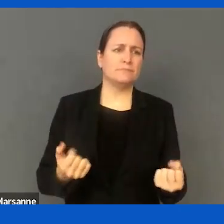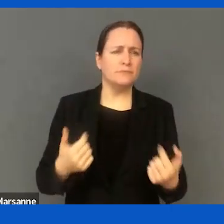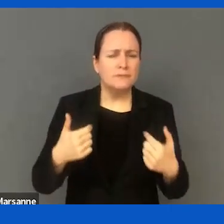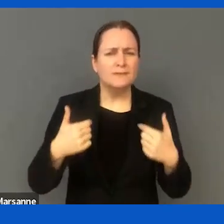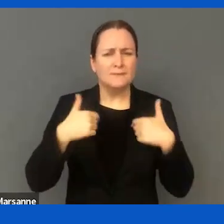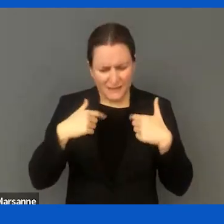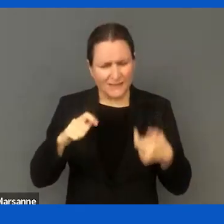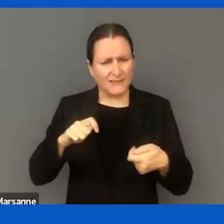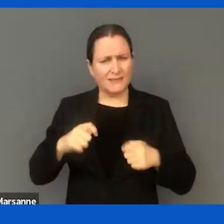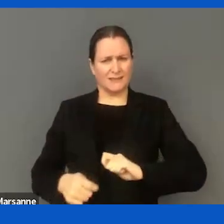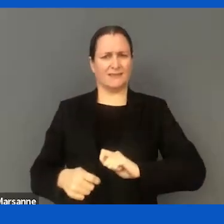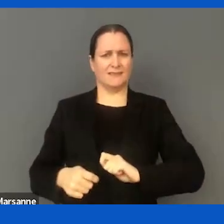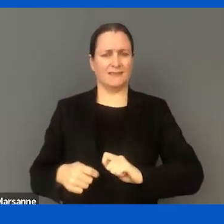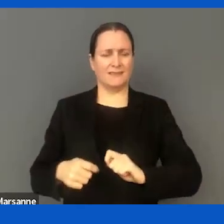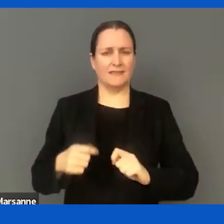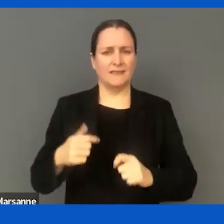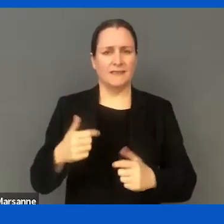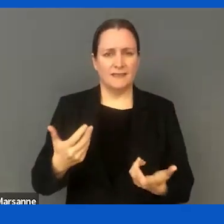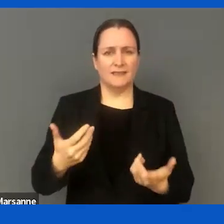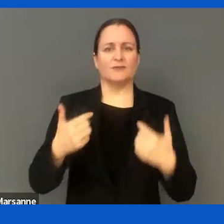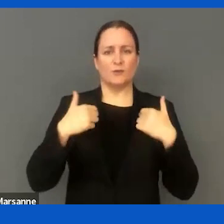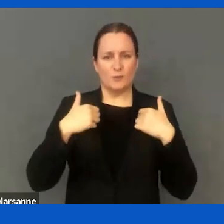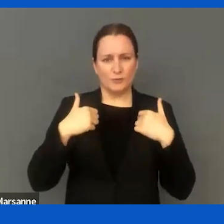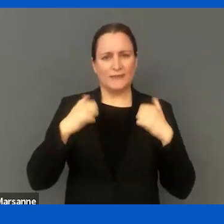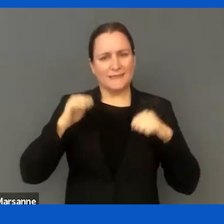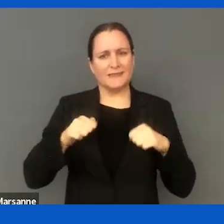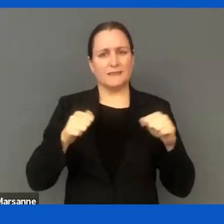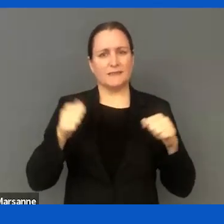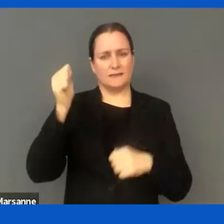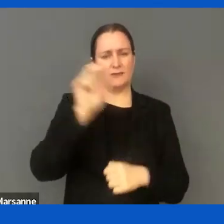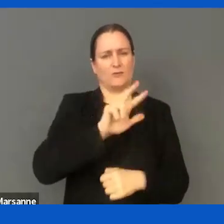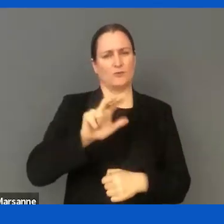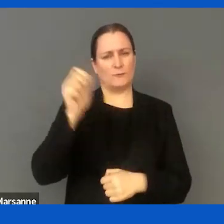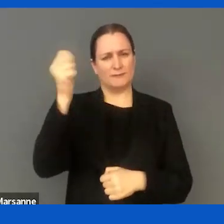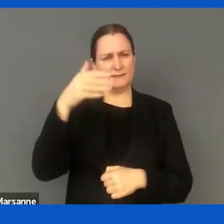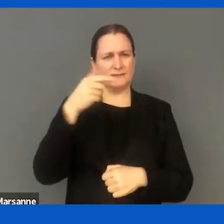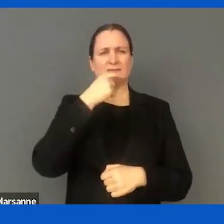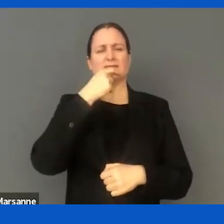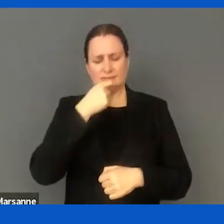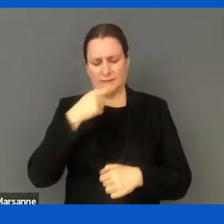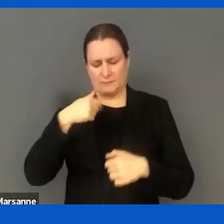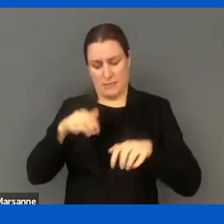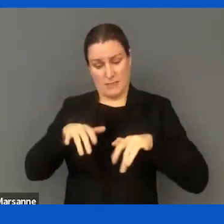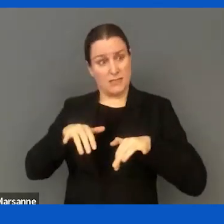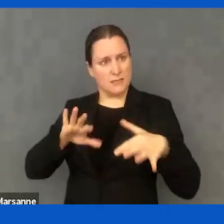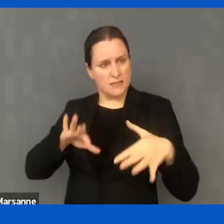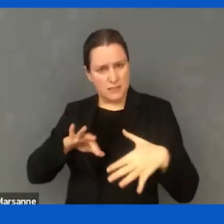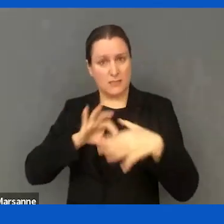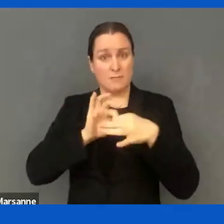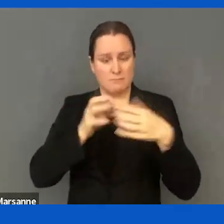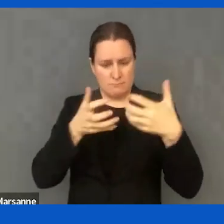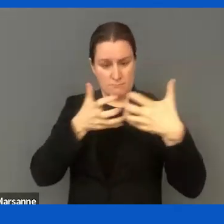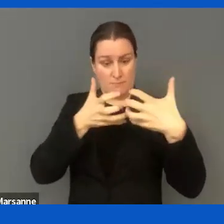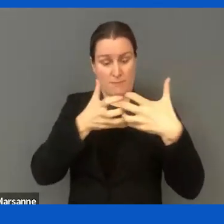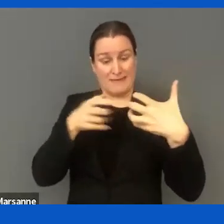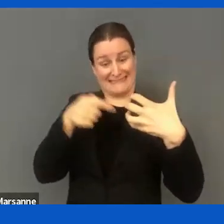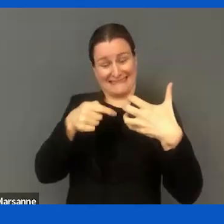personalize the web interface to requirements. This can create a false positive and false